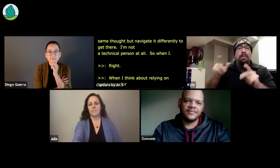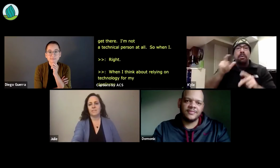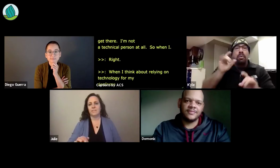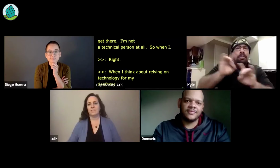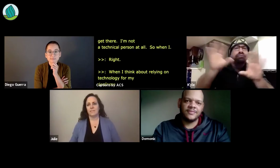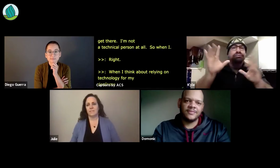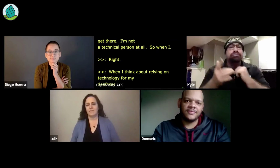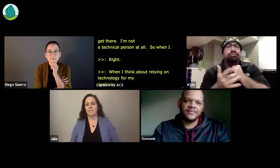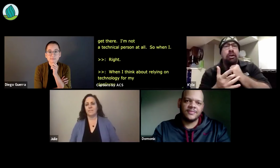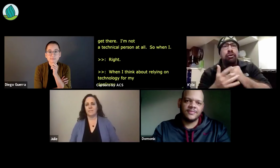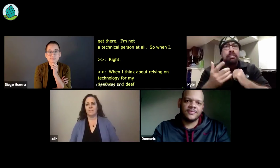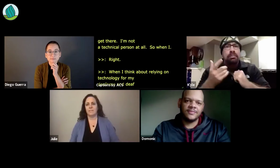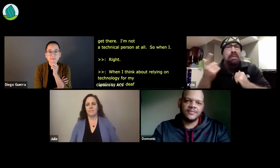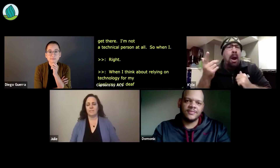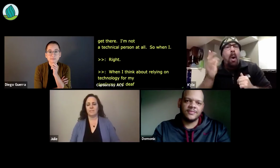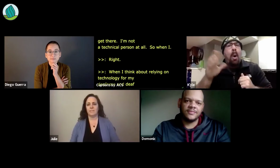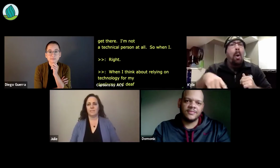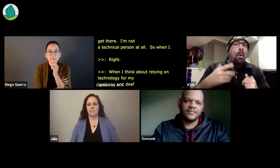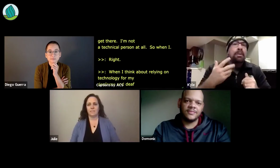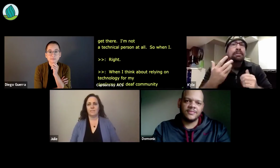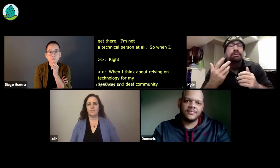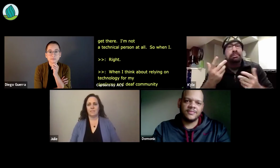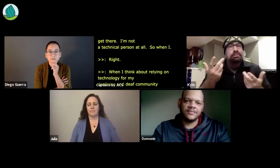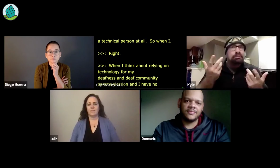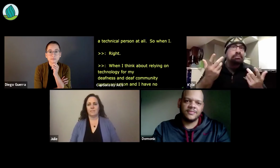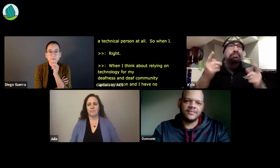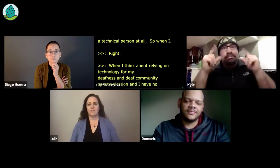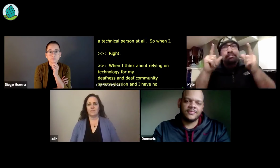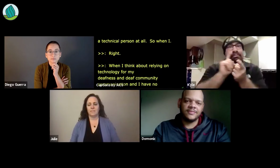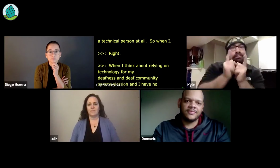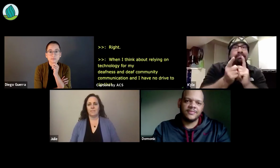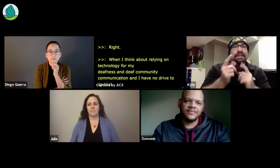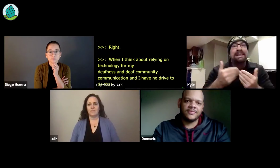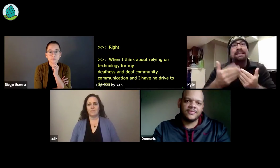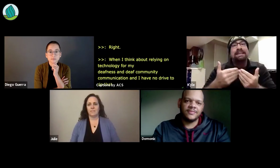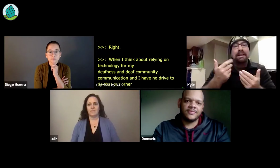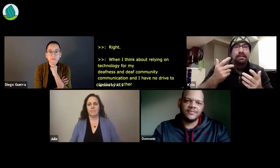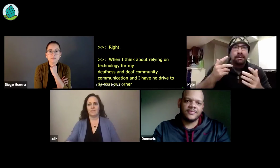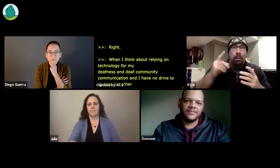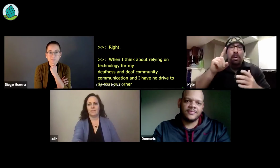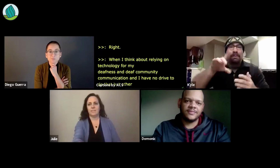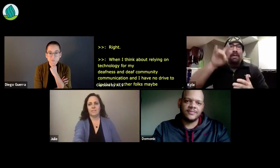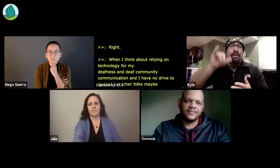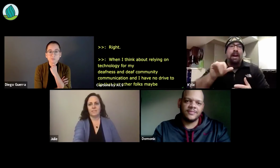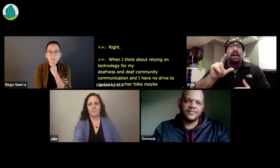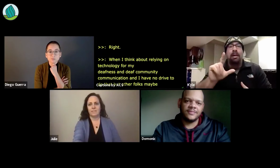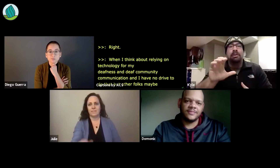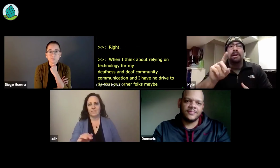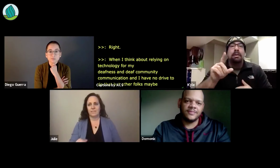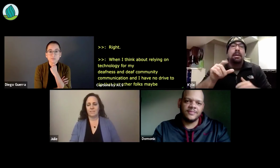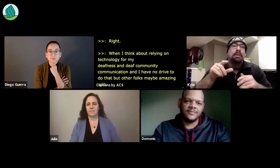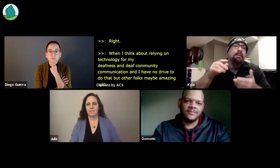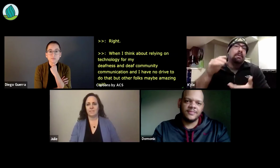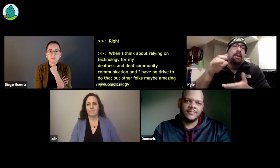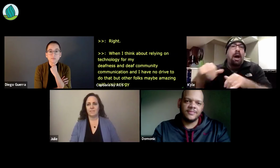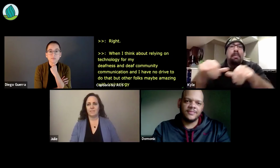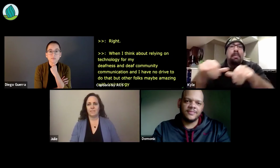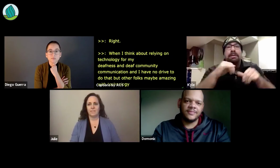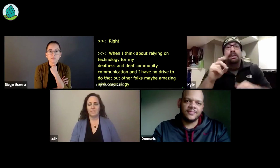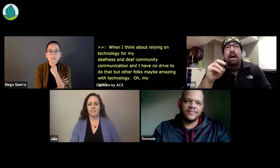and say, oh my goodness, let me tell you how this goes and like super easy for them to find that answer, and we just--